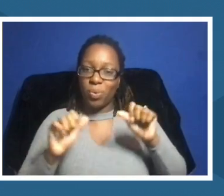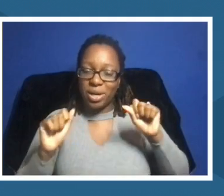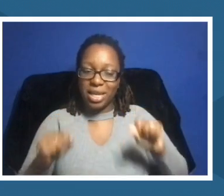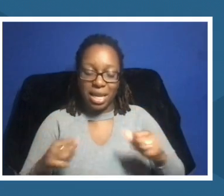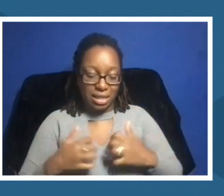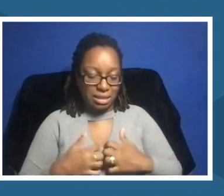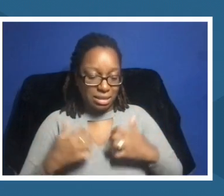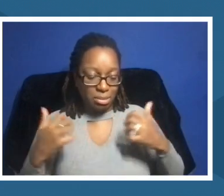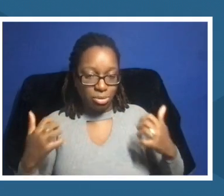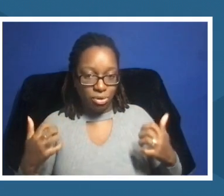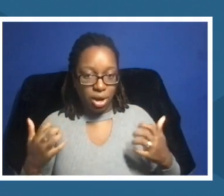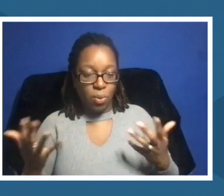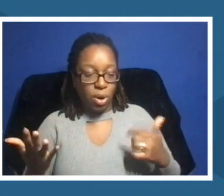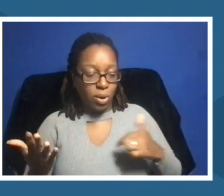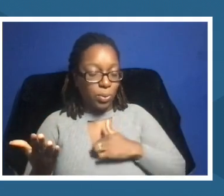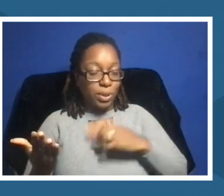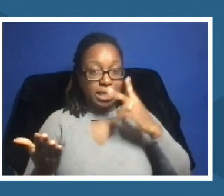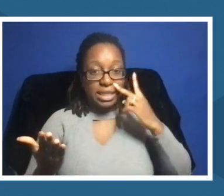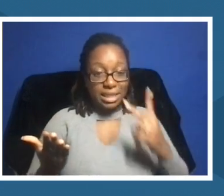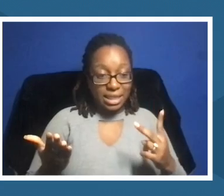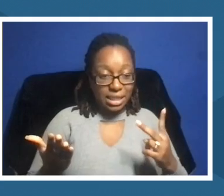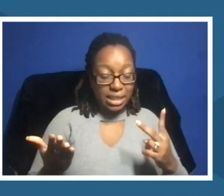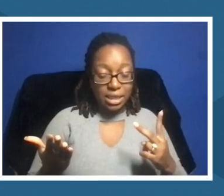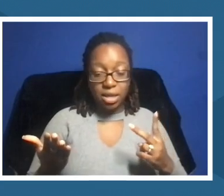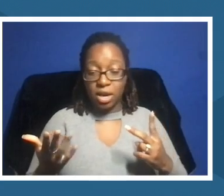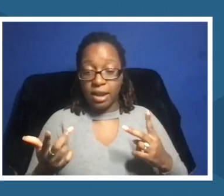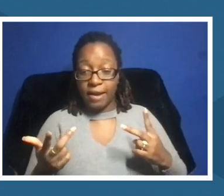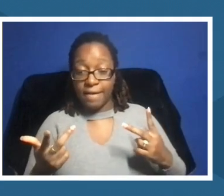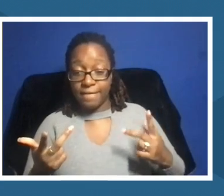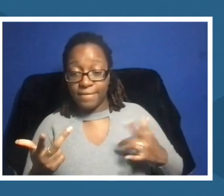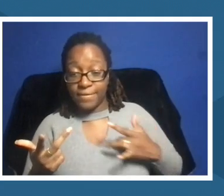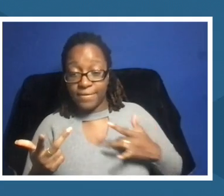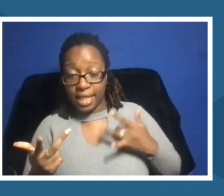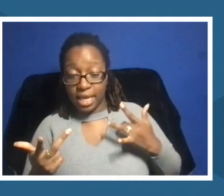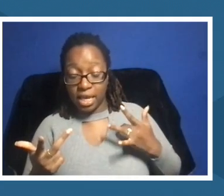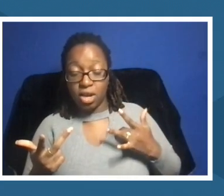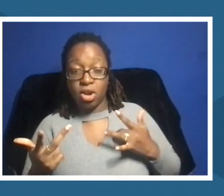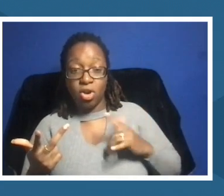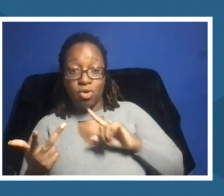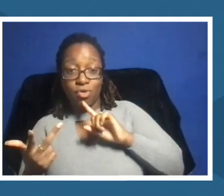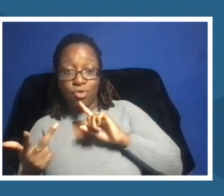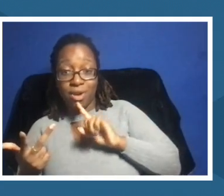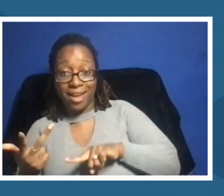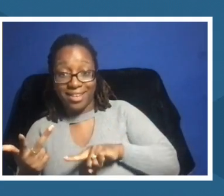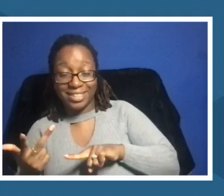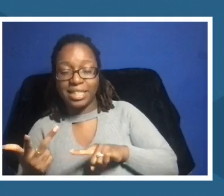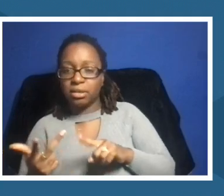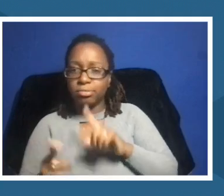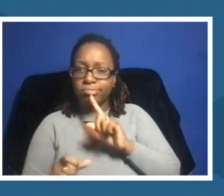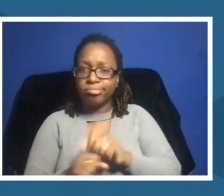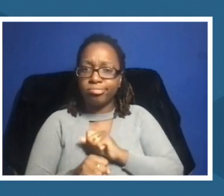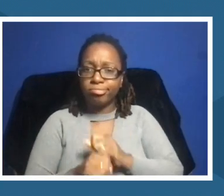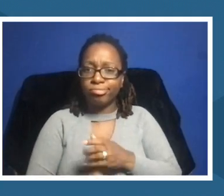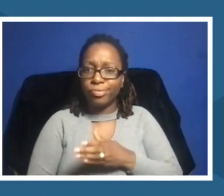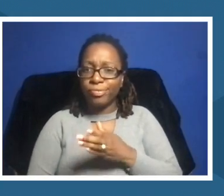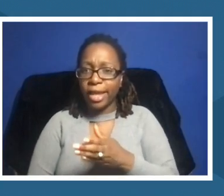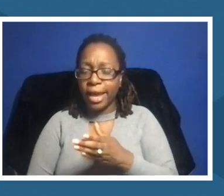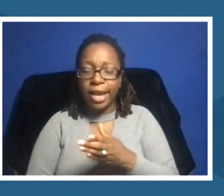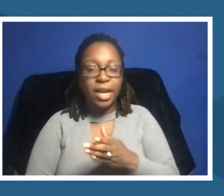what we're seeing feeling and reacting with what is actually being there and so uh really